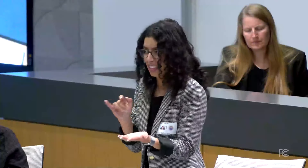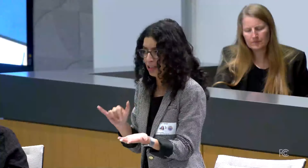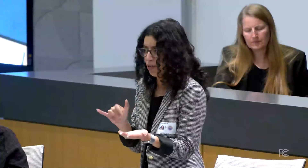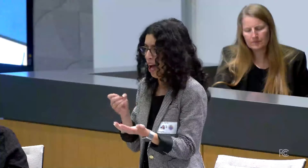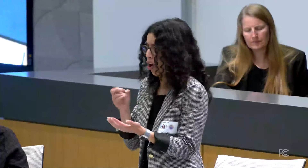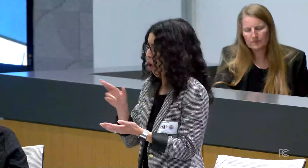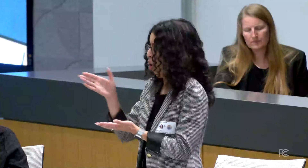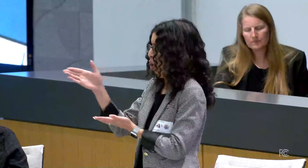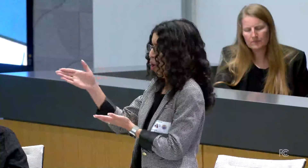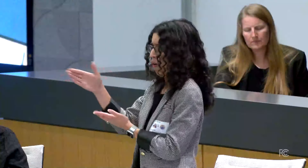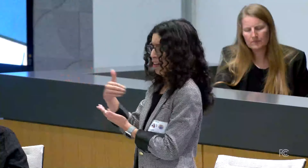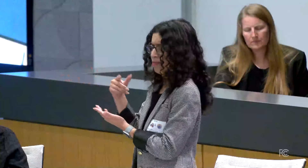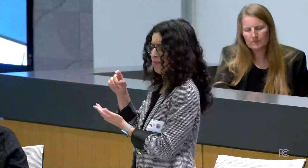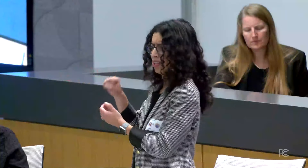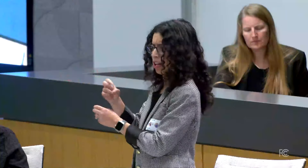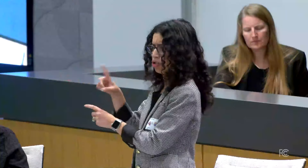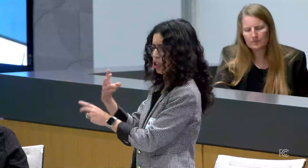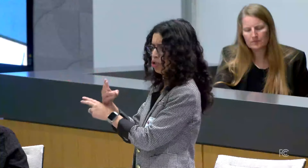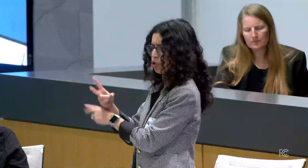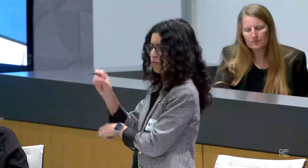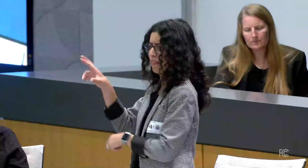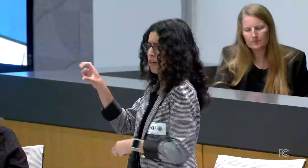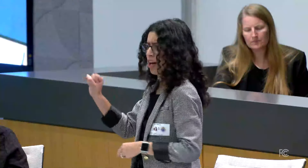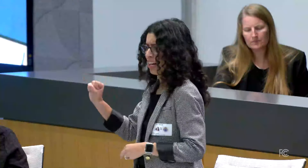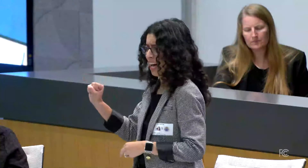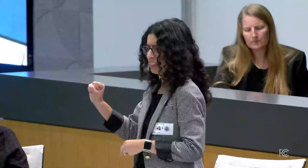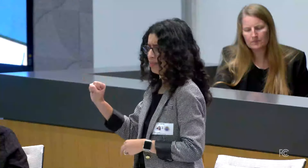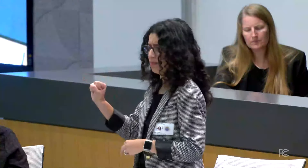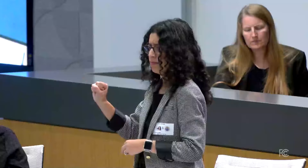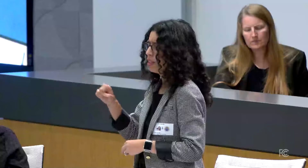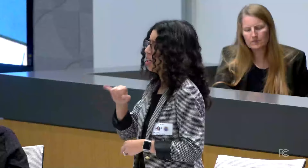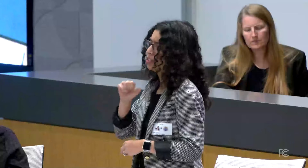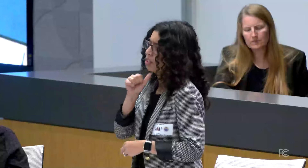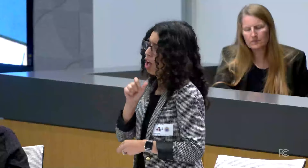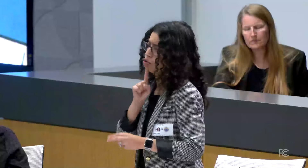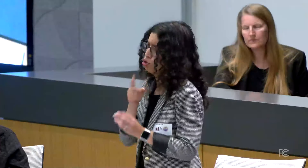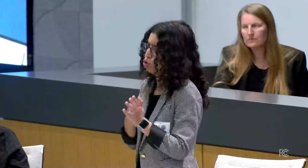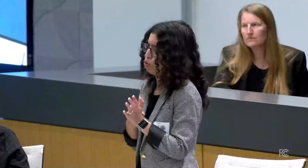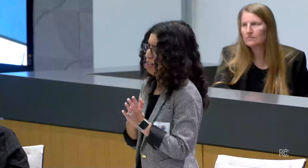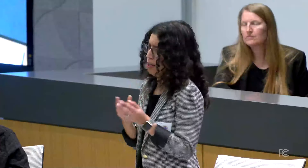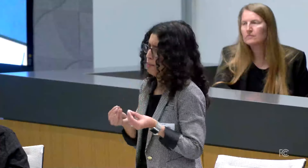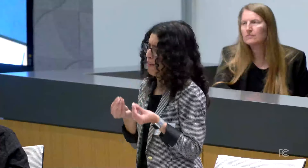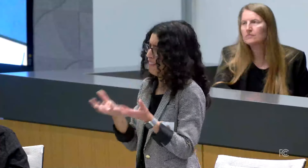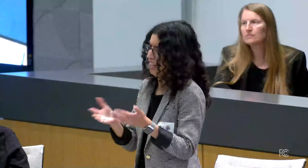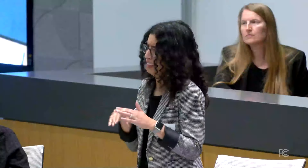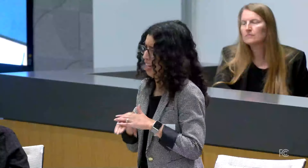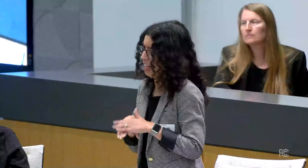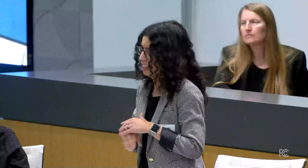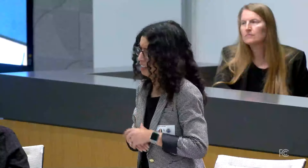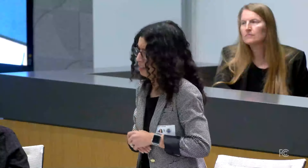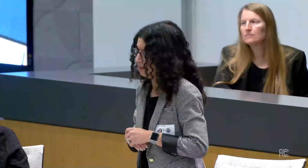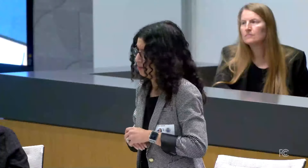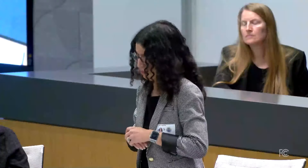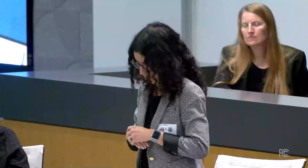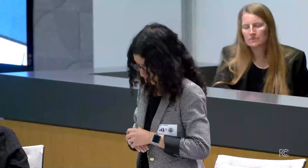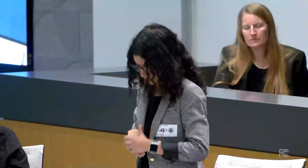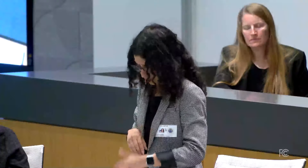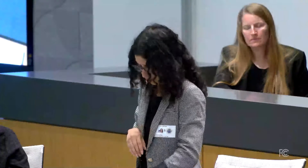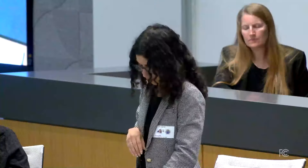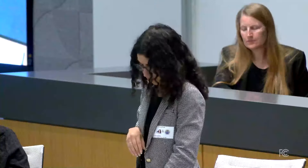WHETHER THAT IS DIRECT OR THROUGH A RELAY SERVICE. IT'S IMPORTANT THAT THEY HAVE AS MANY OPTIONS AS